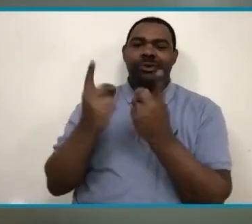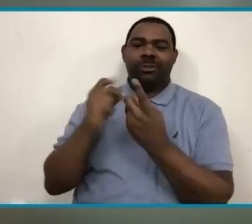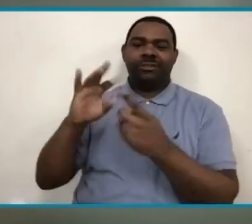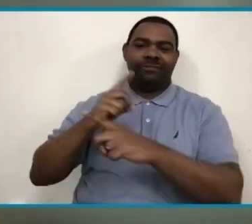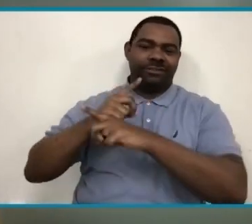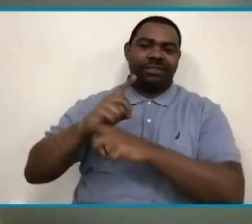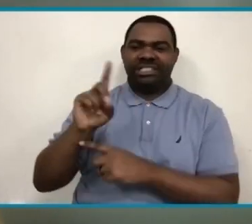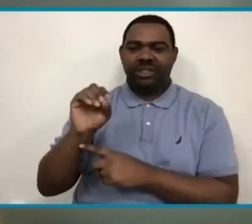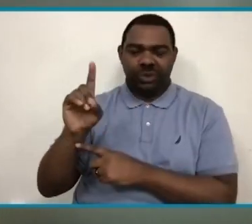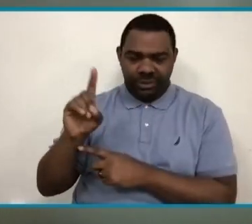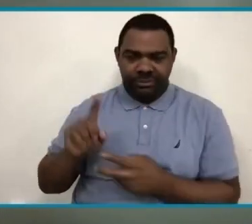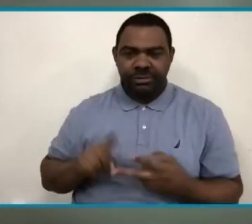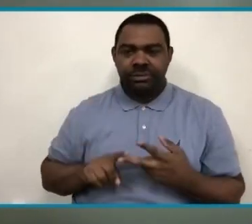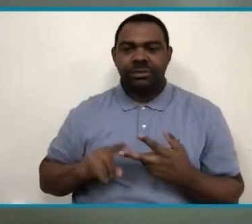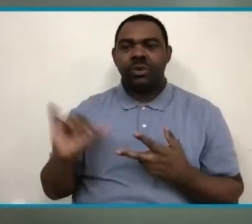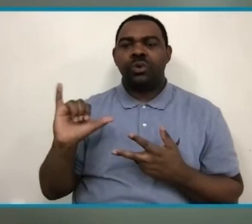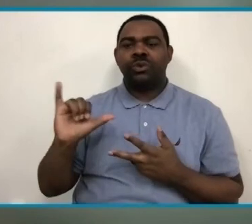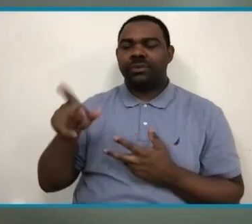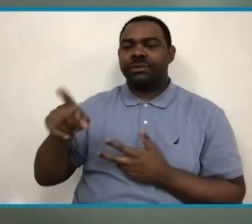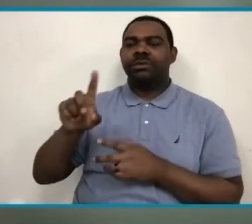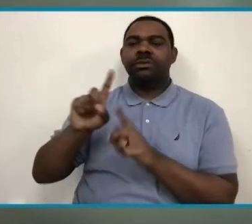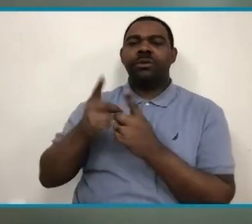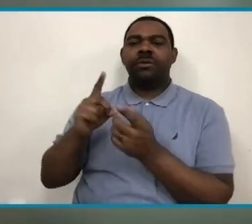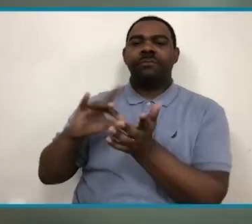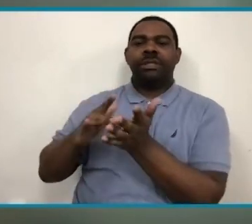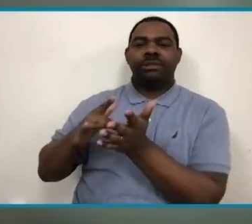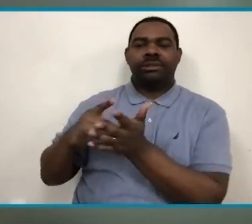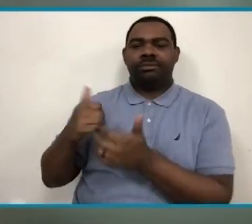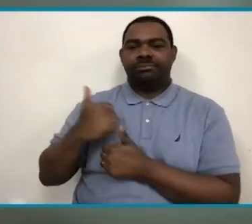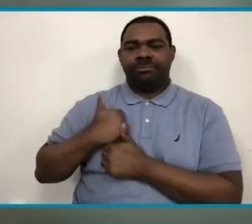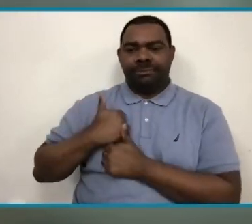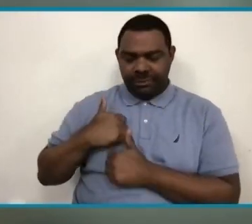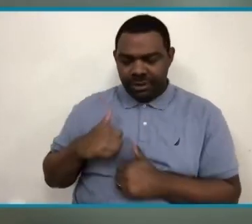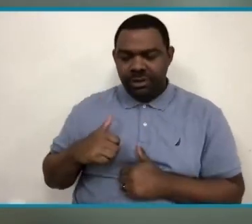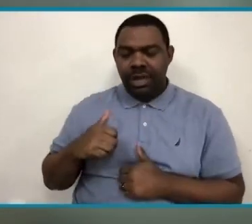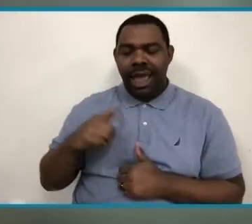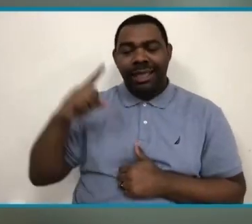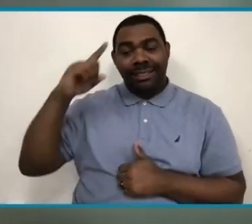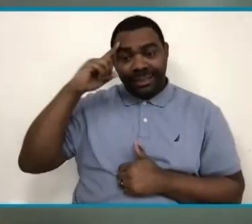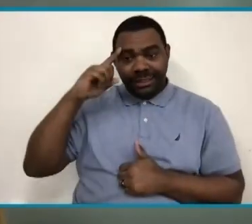of Military Medicine, the Creative Forces network I think is doing a great service to